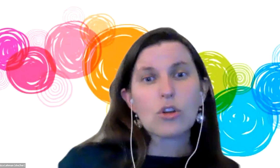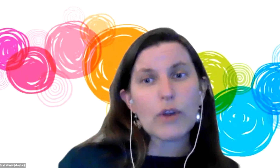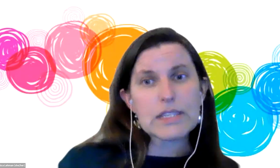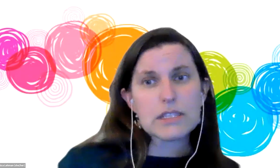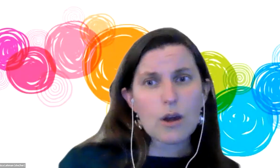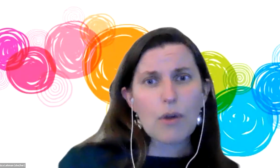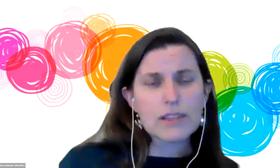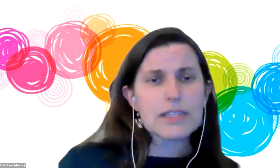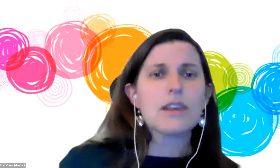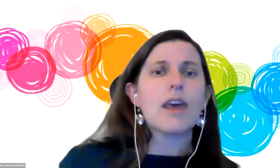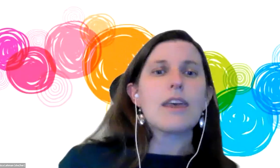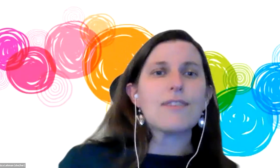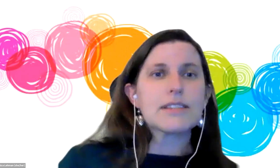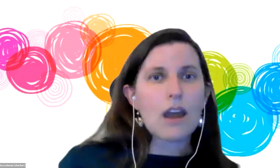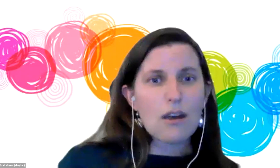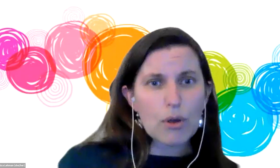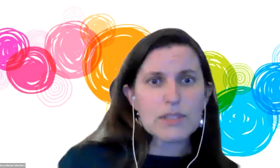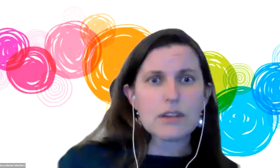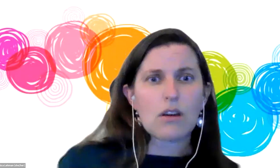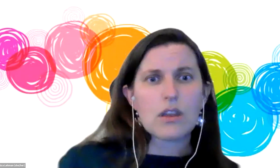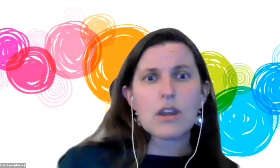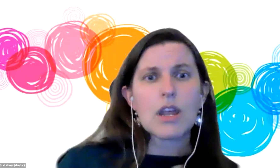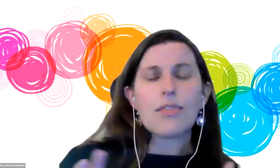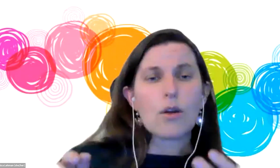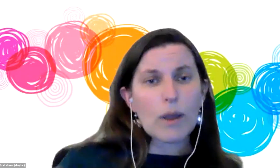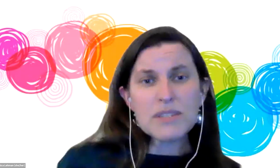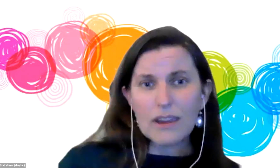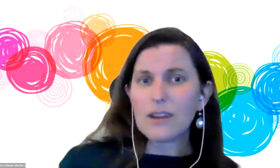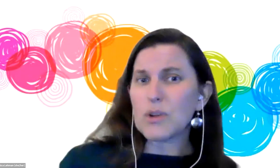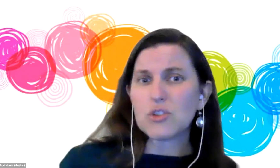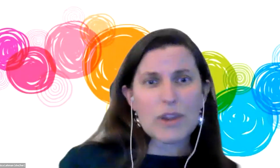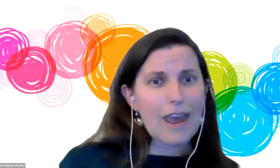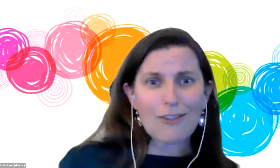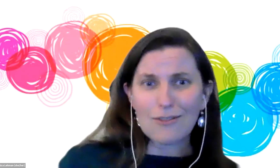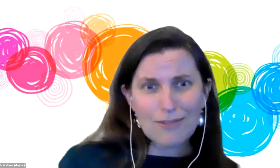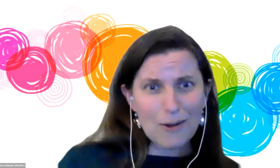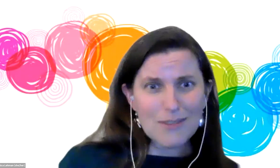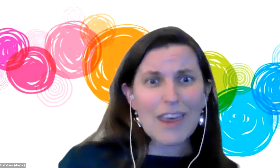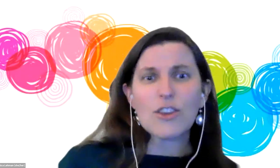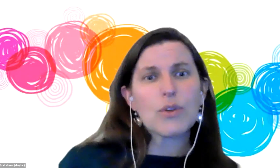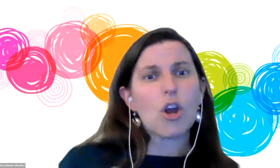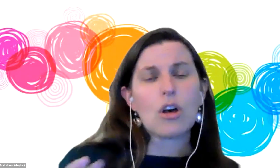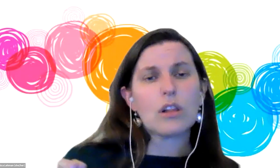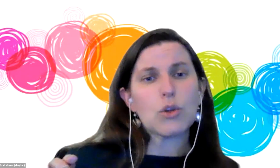to say a couple of things about -- things to think about . Brandie talked about looking at your local hospital